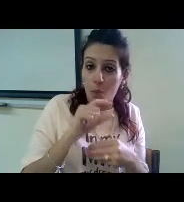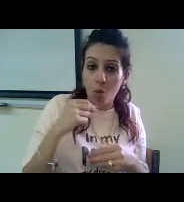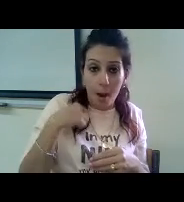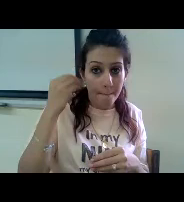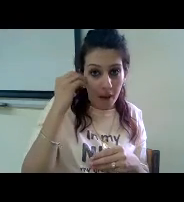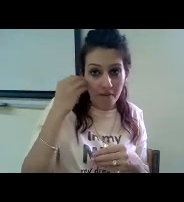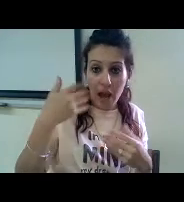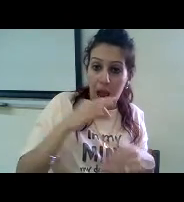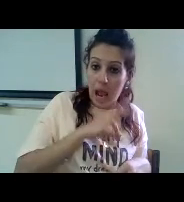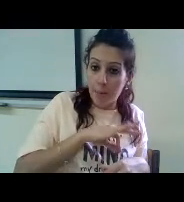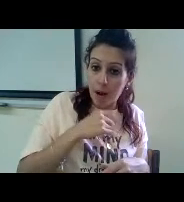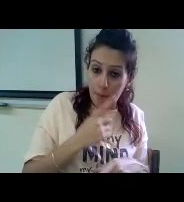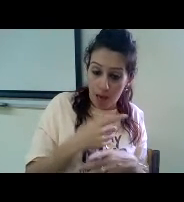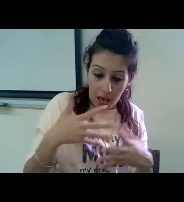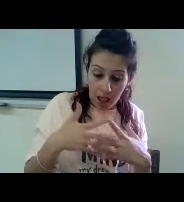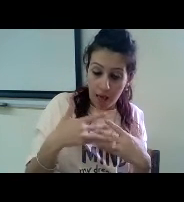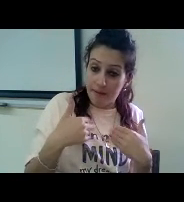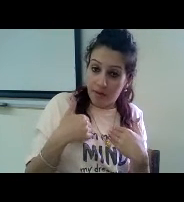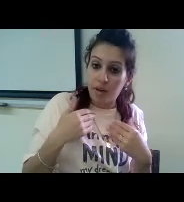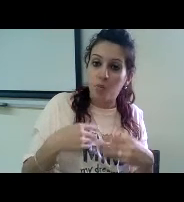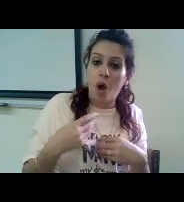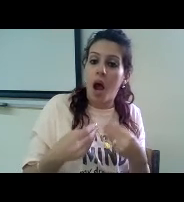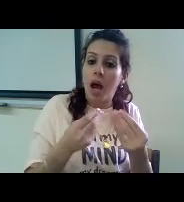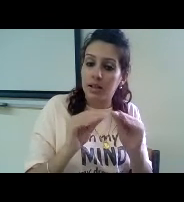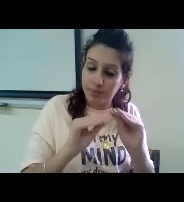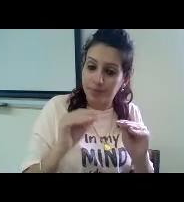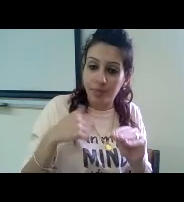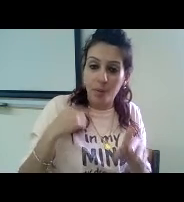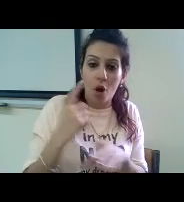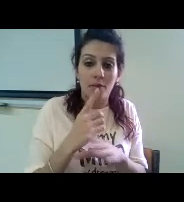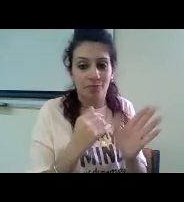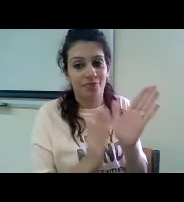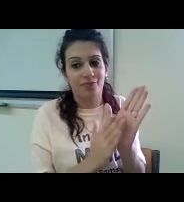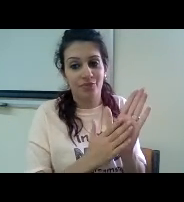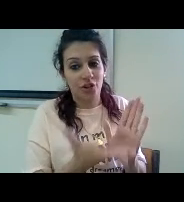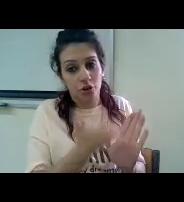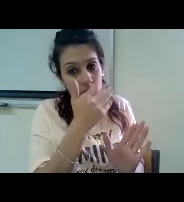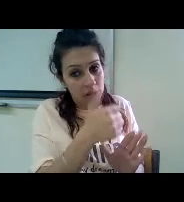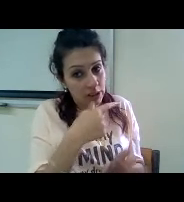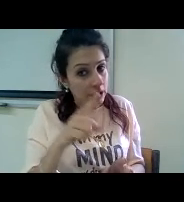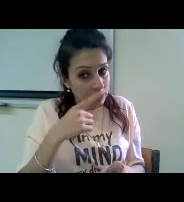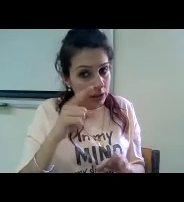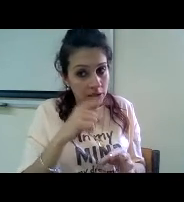And it is so important because now there is no face to face,